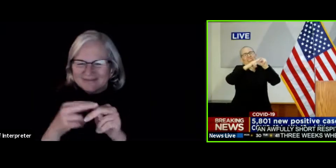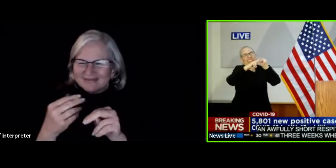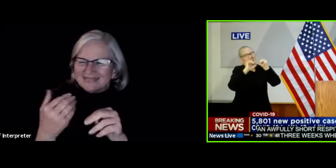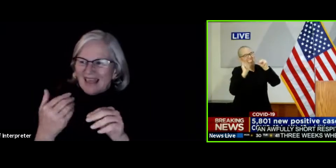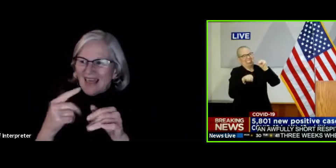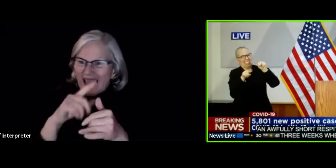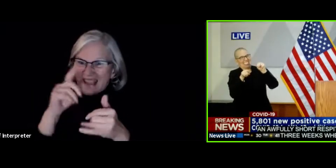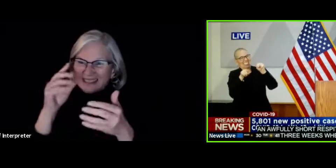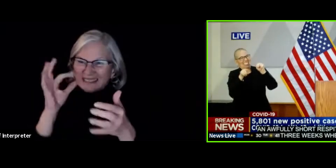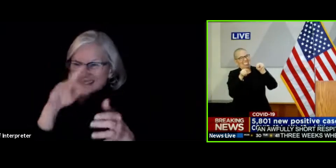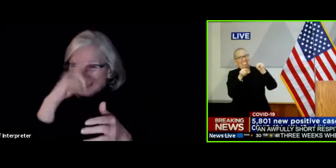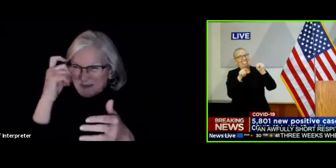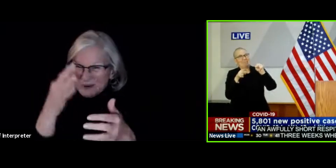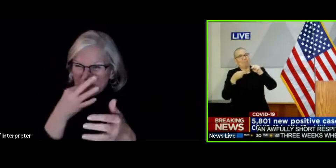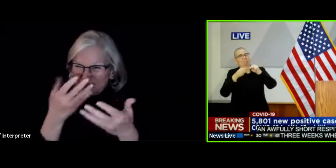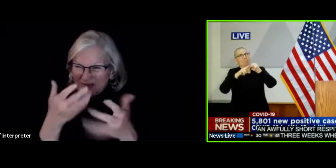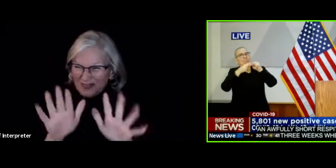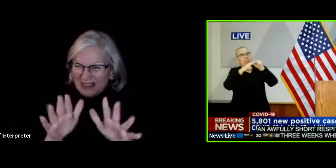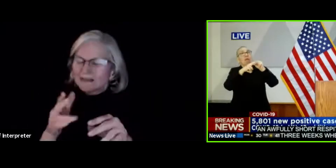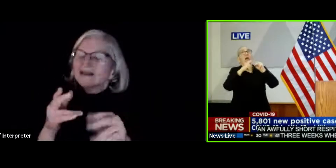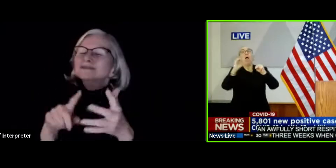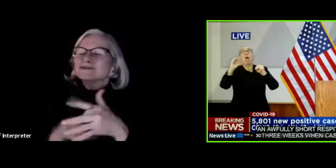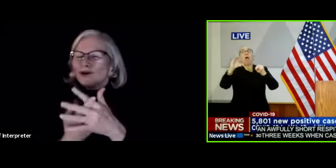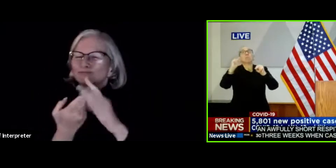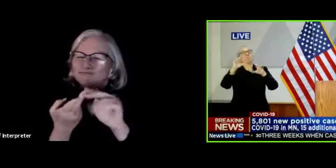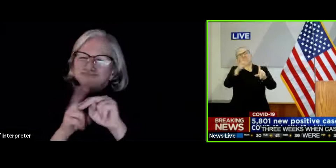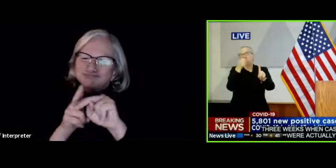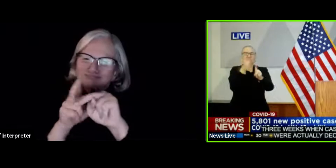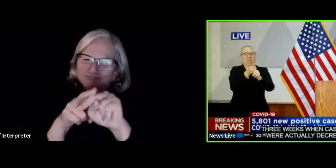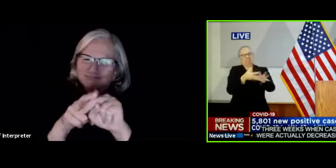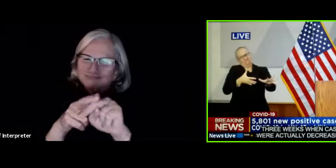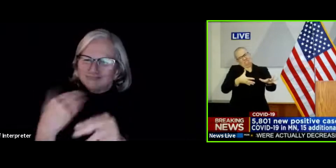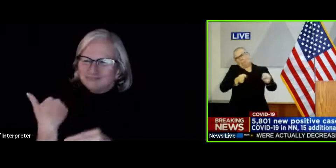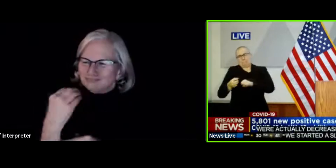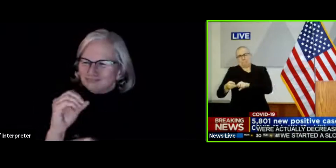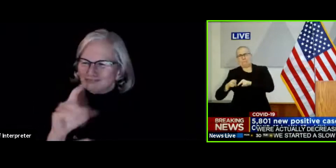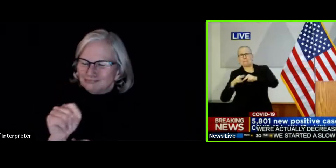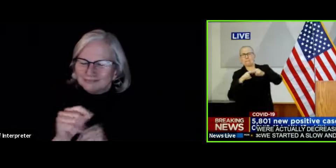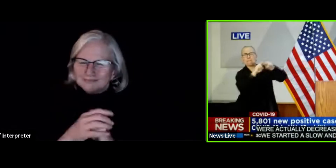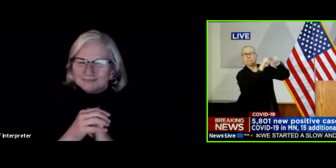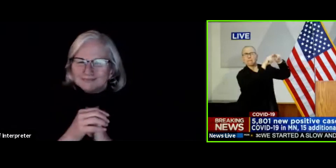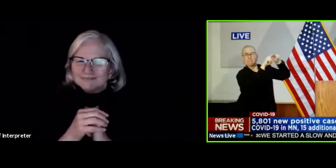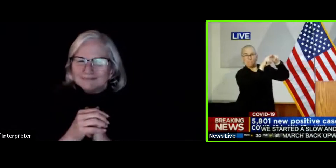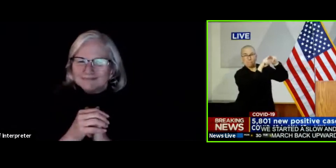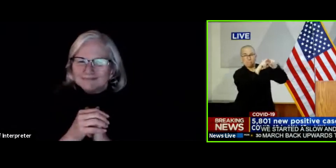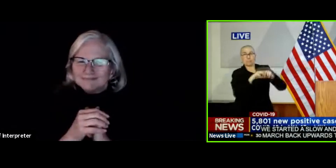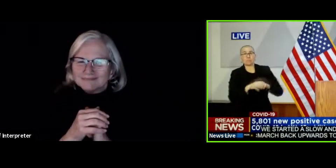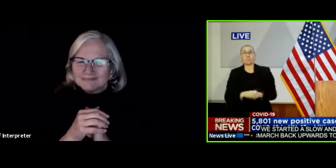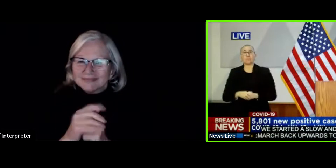AROUND OCTOBER. WITH THE LAST WEEK OF AUGUST WHEN WE FIRST EXCEEDED THE PREVIOUS PEAK THAT